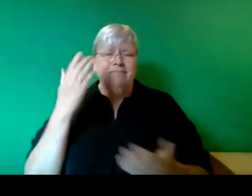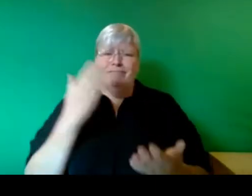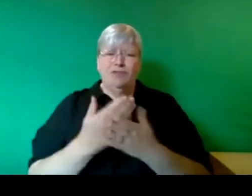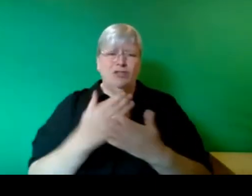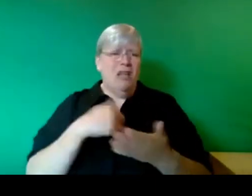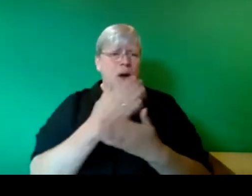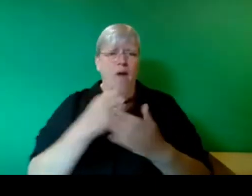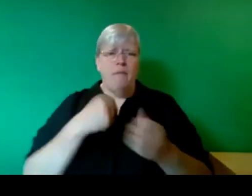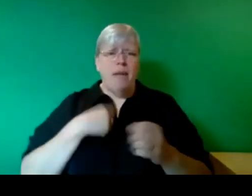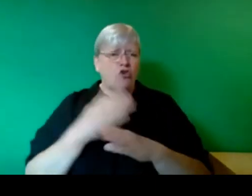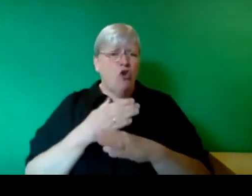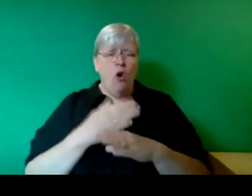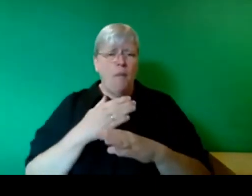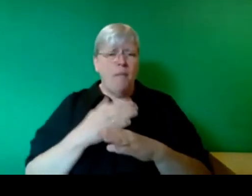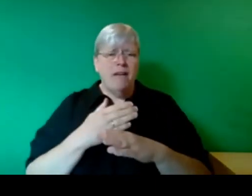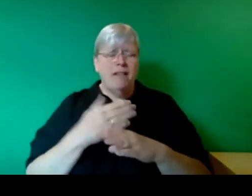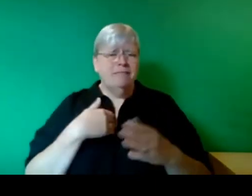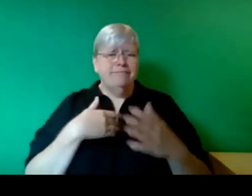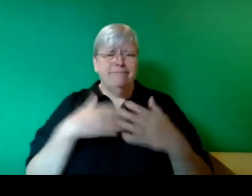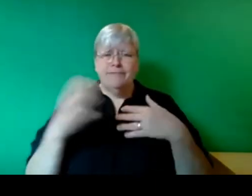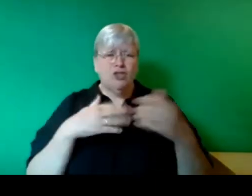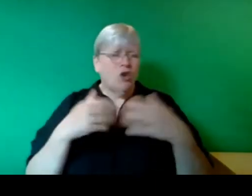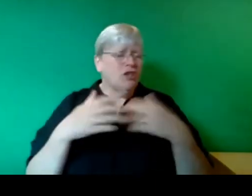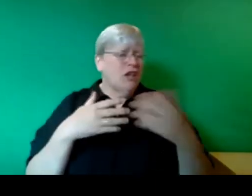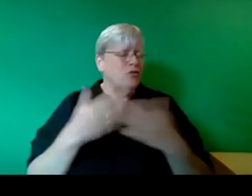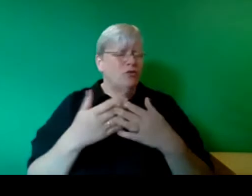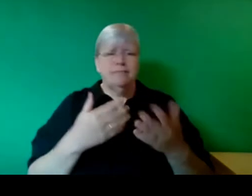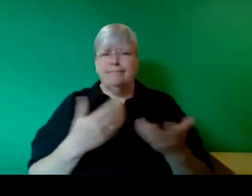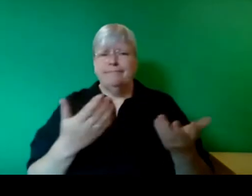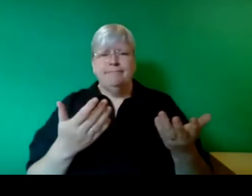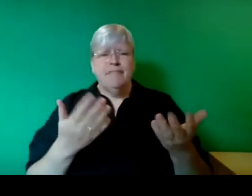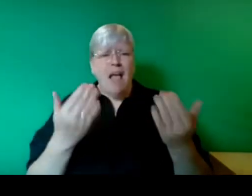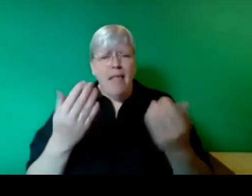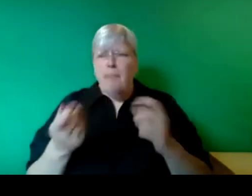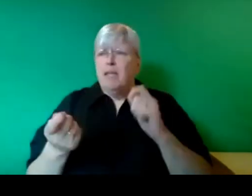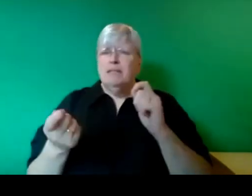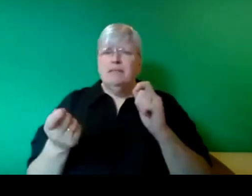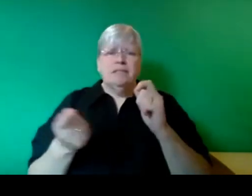to address the twin climate and nature emergencies and it was great to hear you Roz talk about that